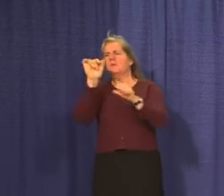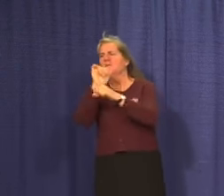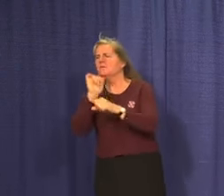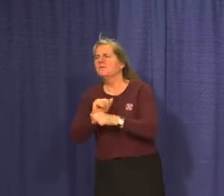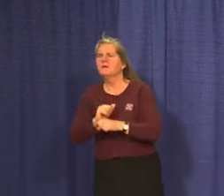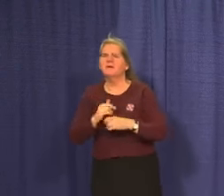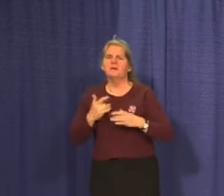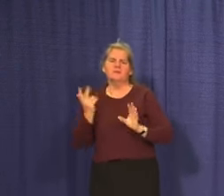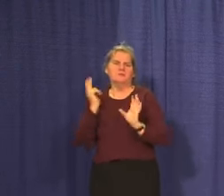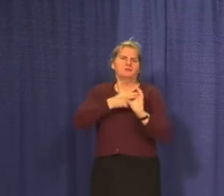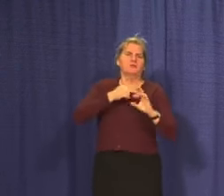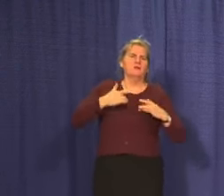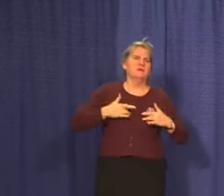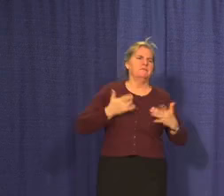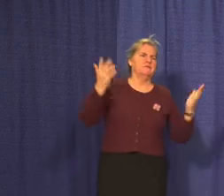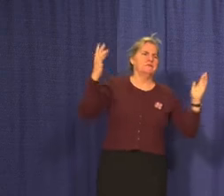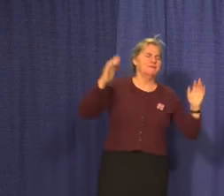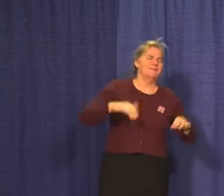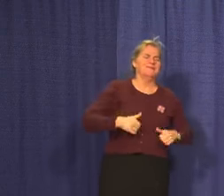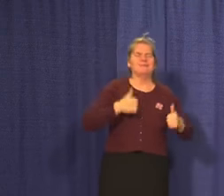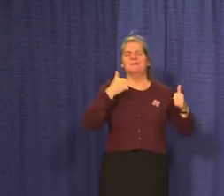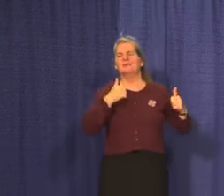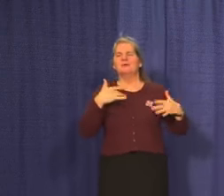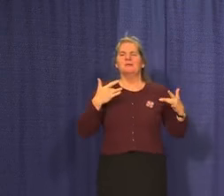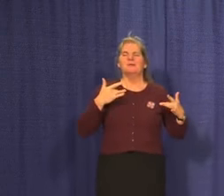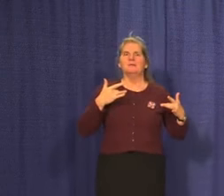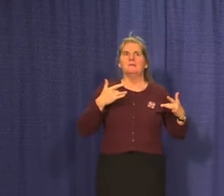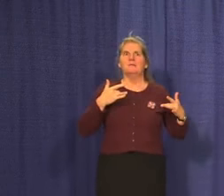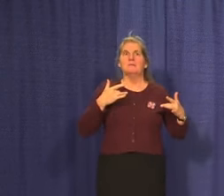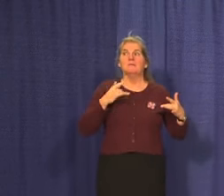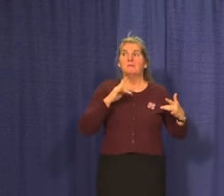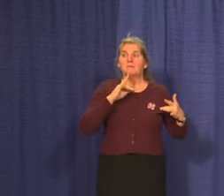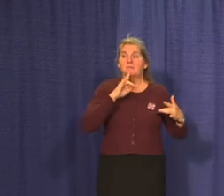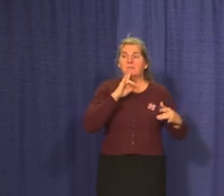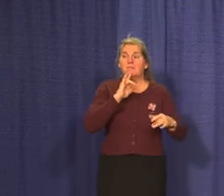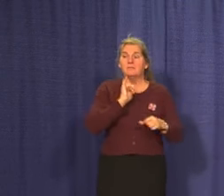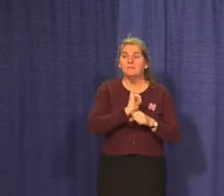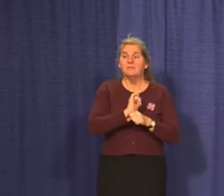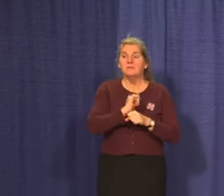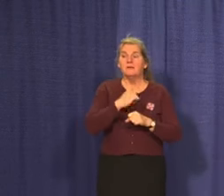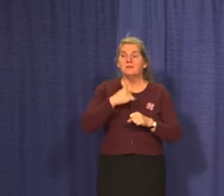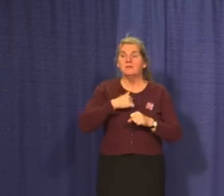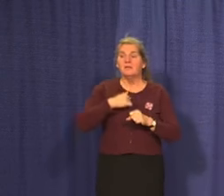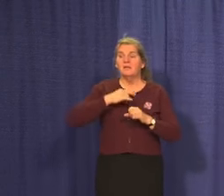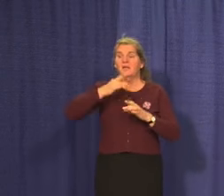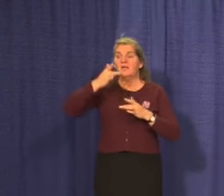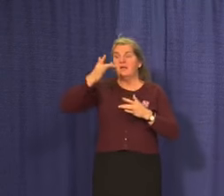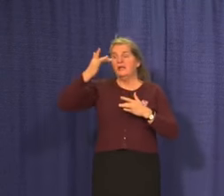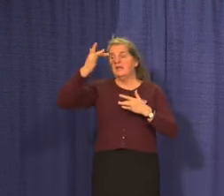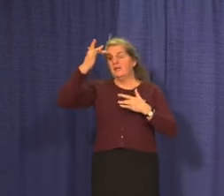NOT TAKING THEIR SYMPTOMS SERIOUSLY AND THEN FINDING OUT THAT THEY WERE THE CAUSE OF AN OUTBREAK OR EVEN THE ONSET OF